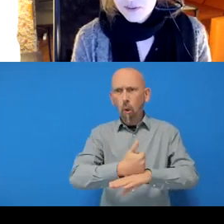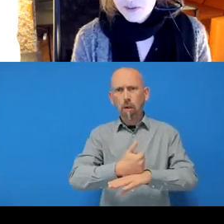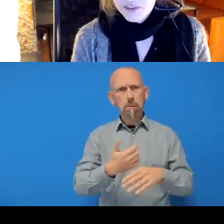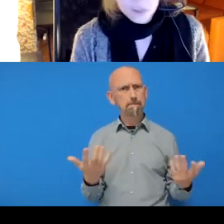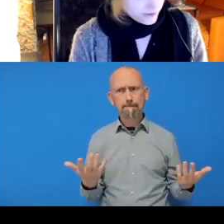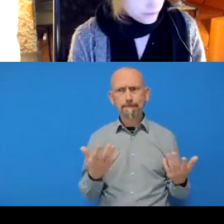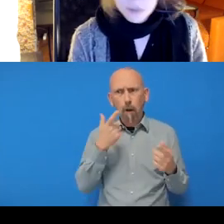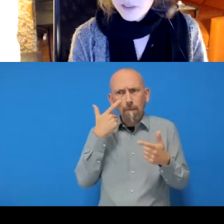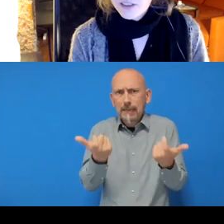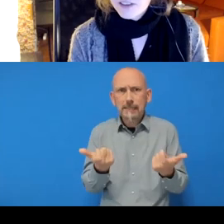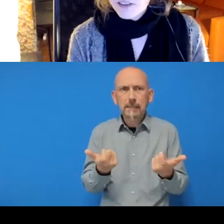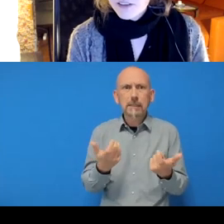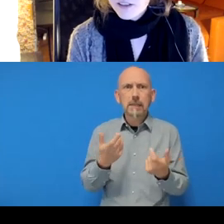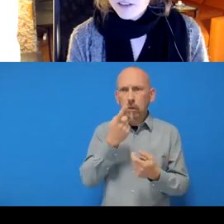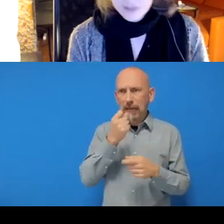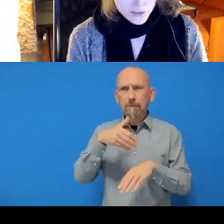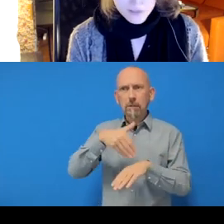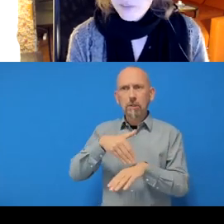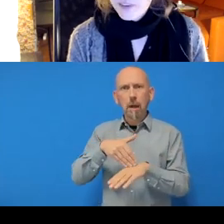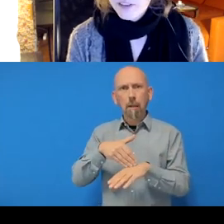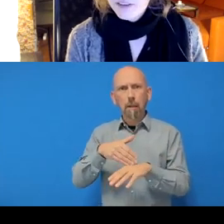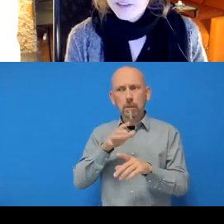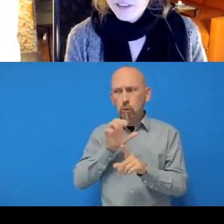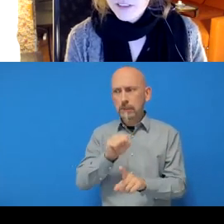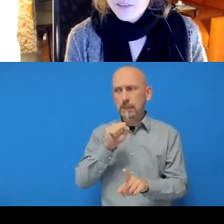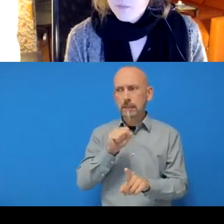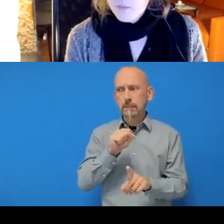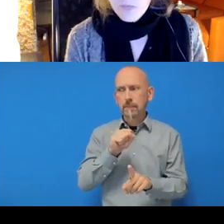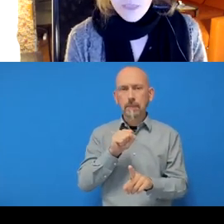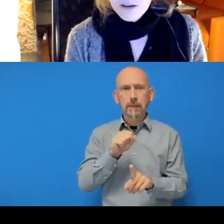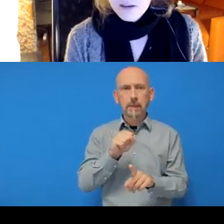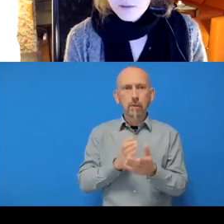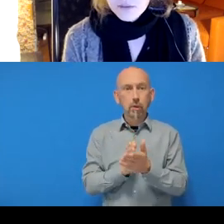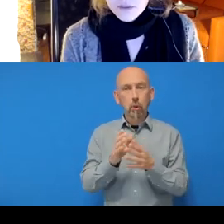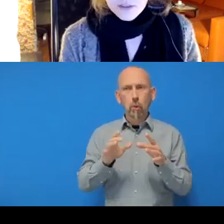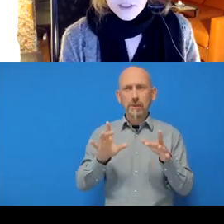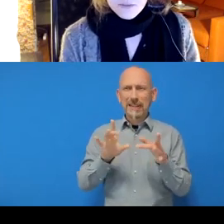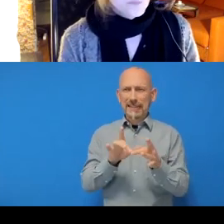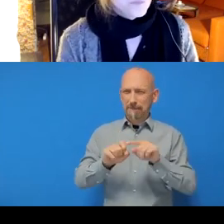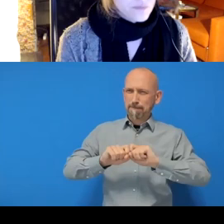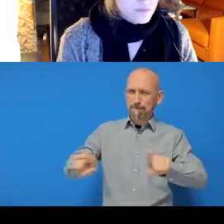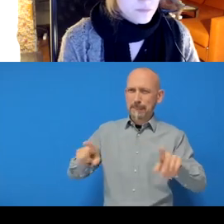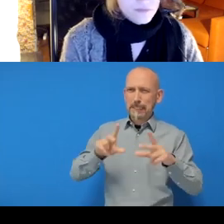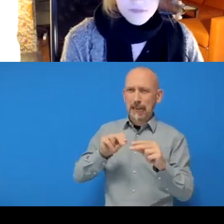that can help here at this link which I put in the chat. [https://happygitwithr.com/troubleshooting.html]